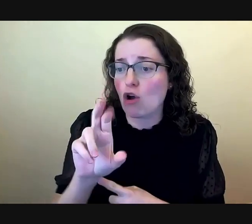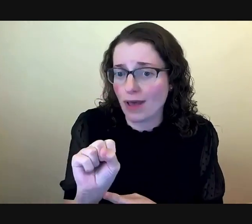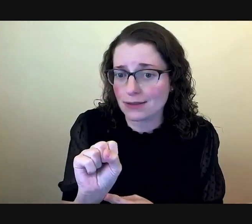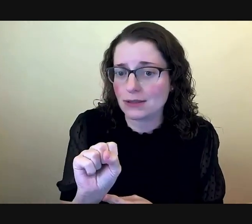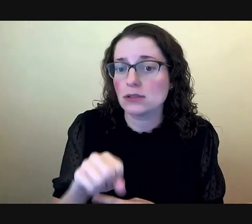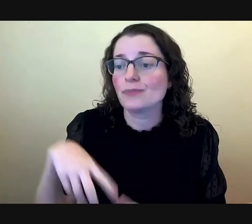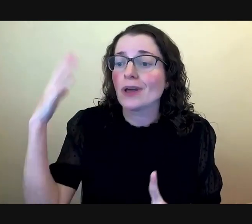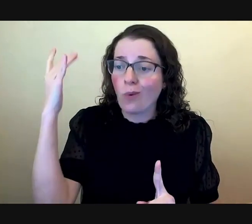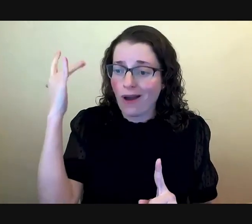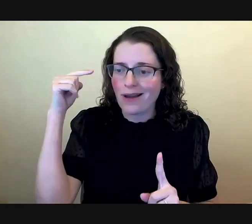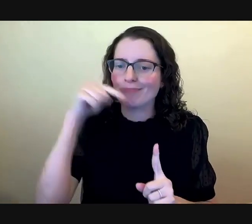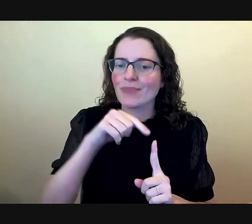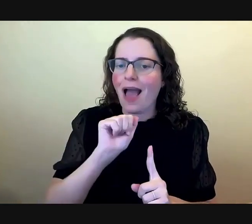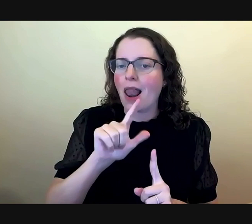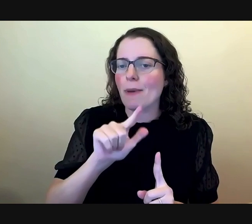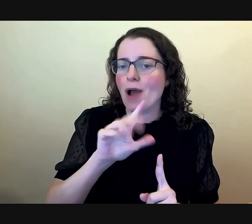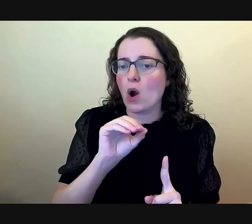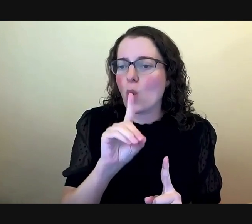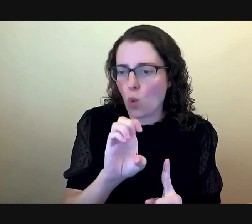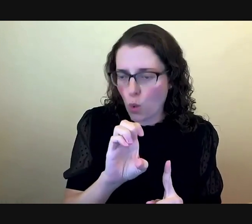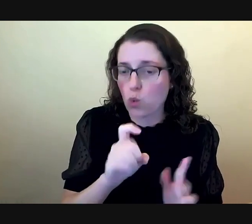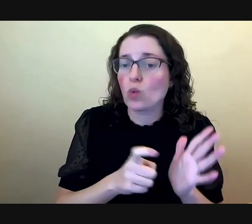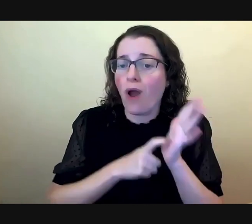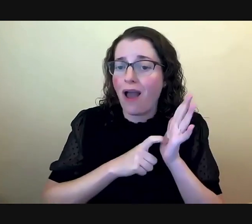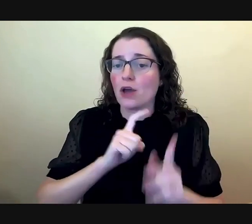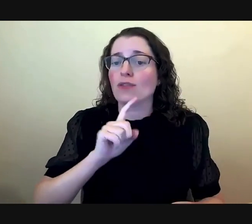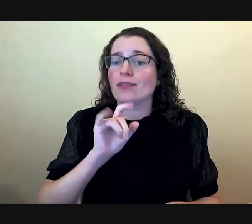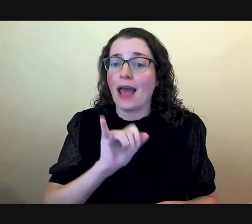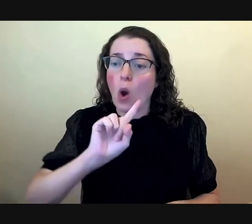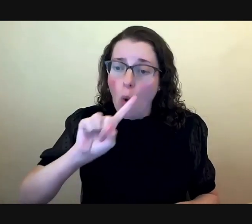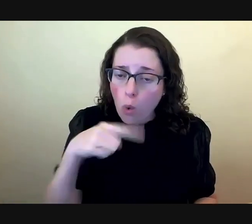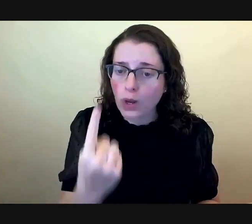to allow TRS because the Alabama code required